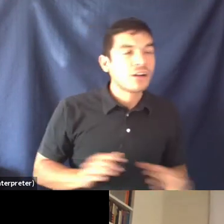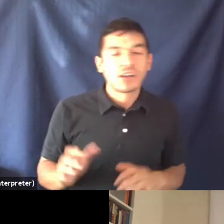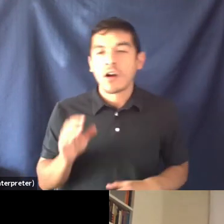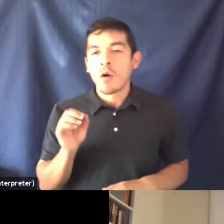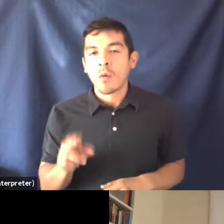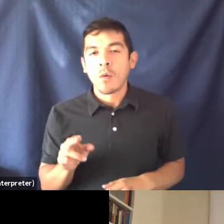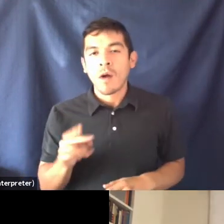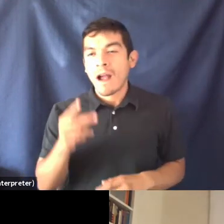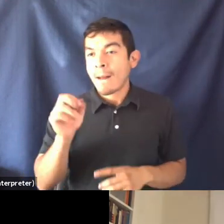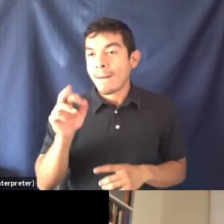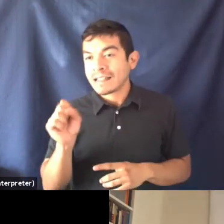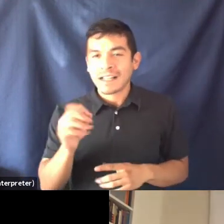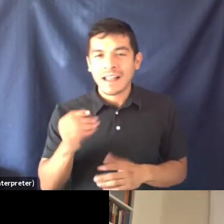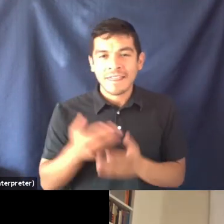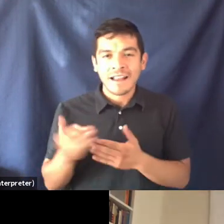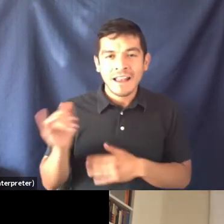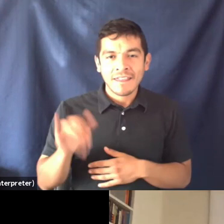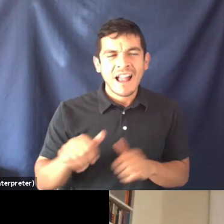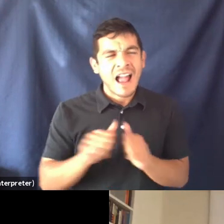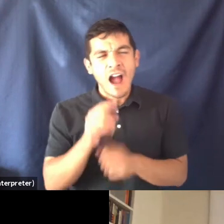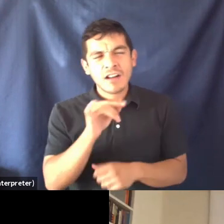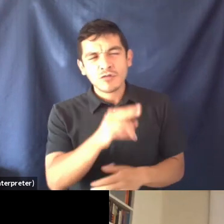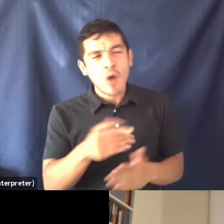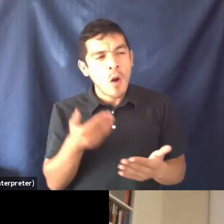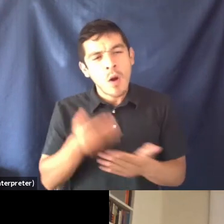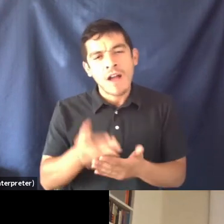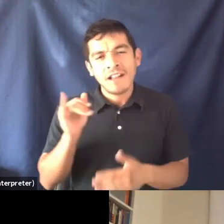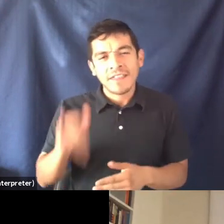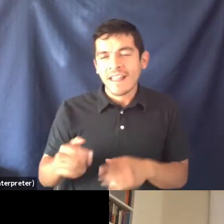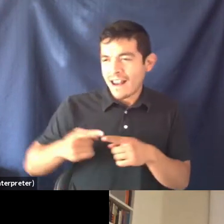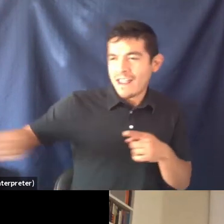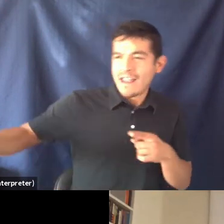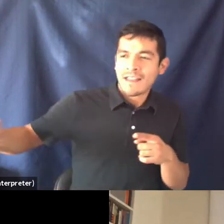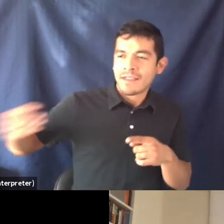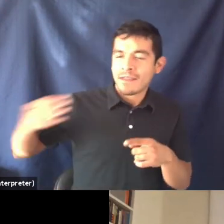peaks and things like that. How did you arrive at that particular link? 'Cause I'm sure you had loads of footage.